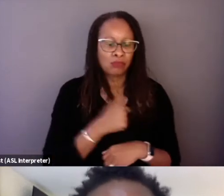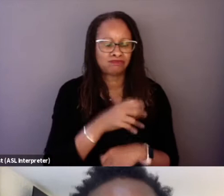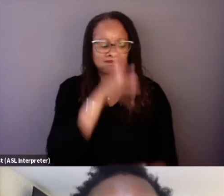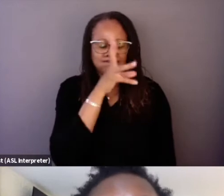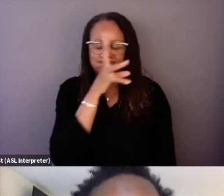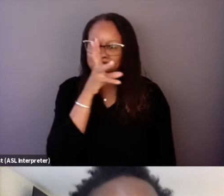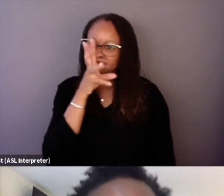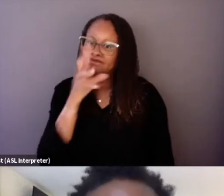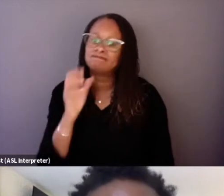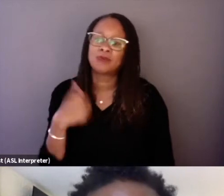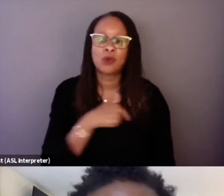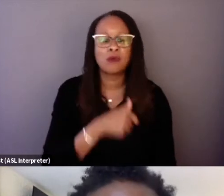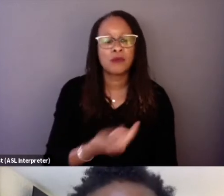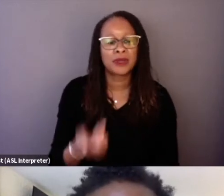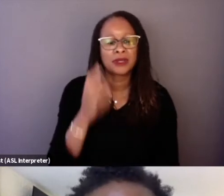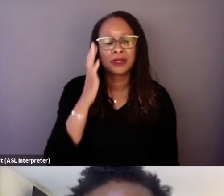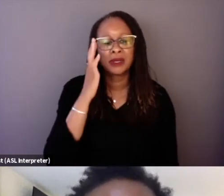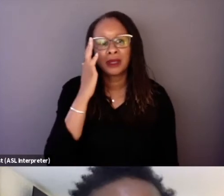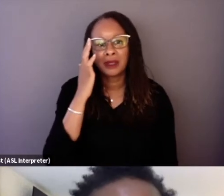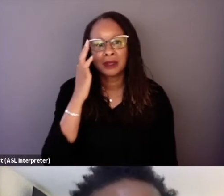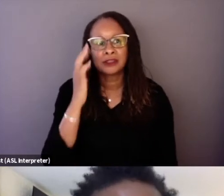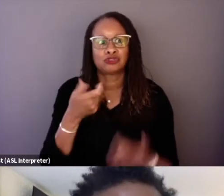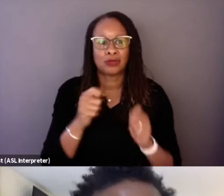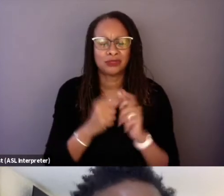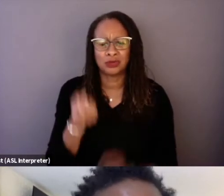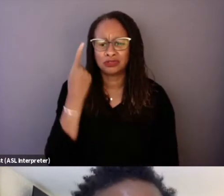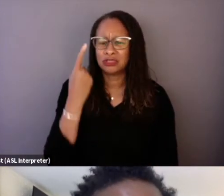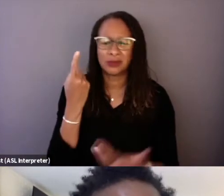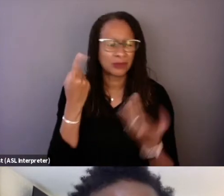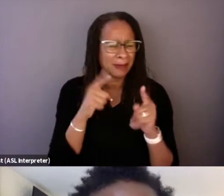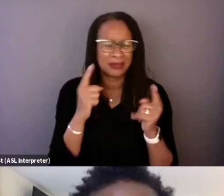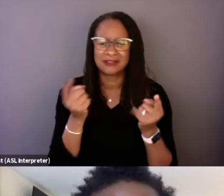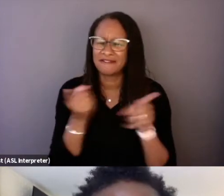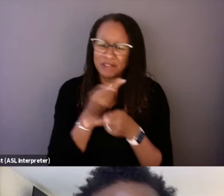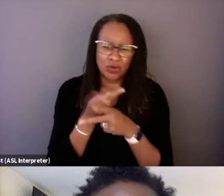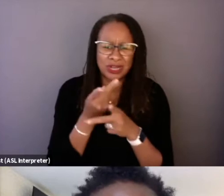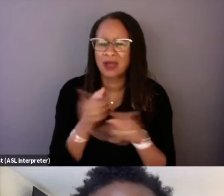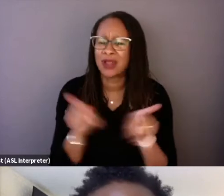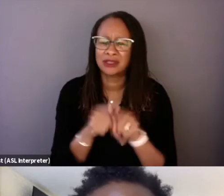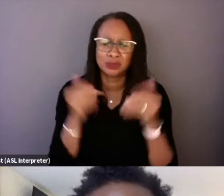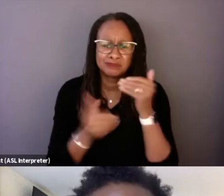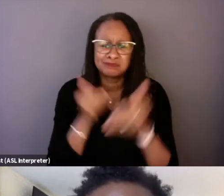Because we were trying to understand what was going on. And as you said before, you know, there was so little information.